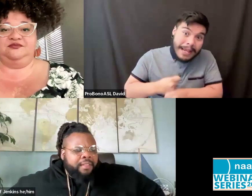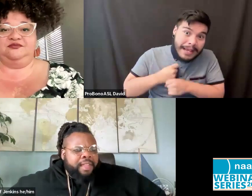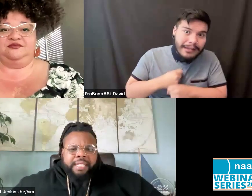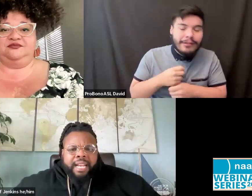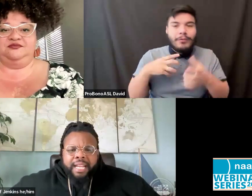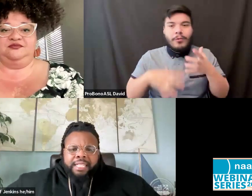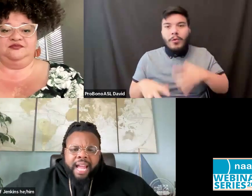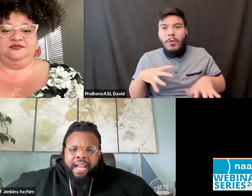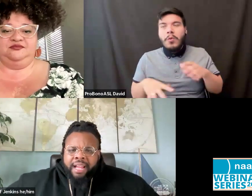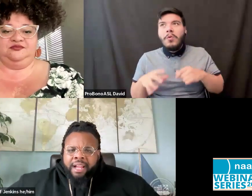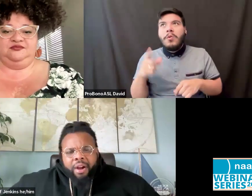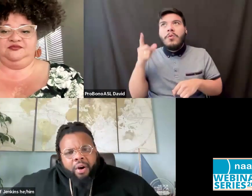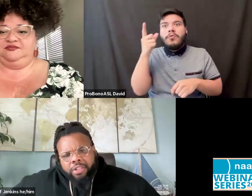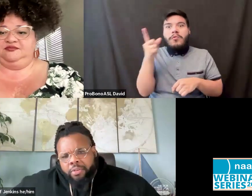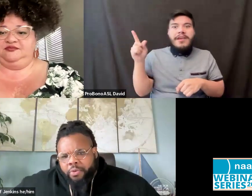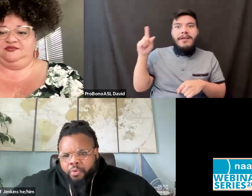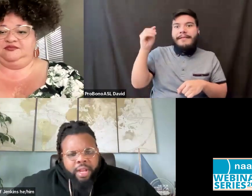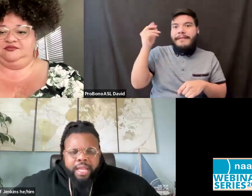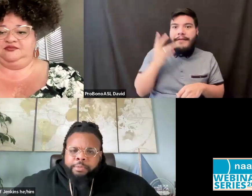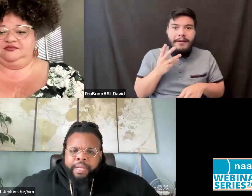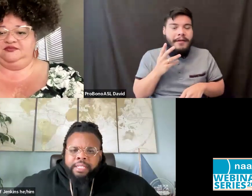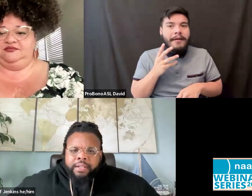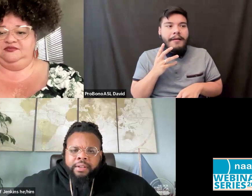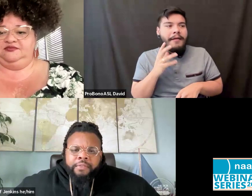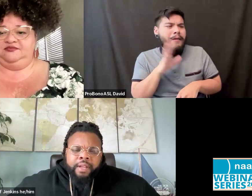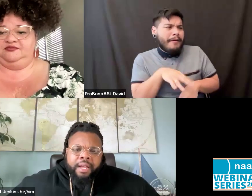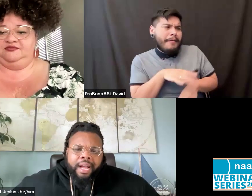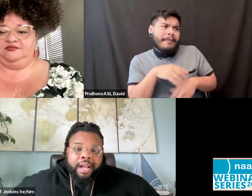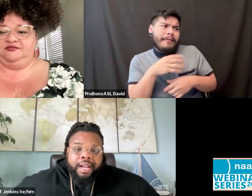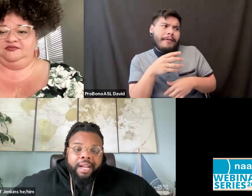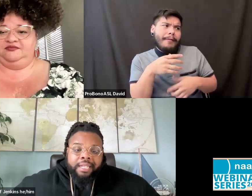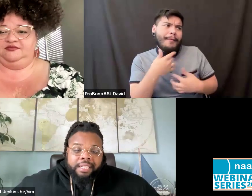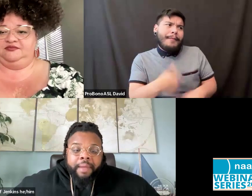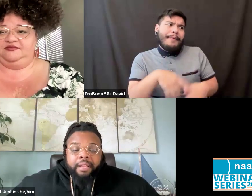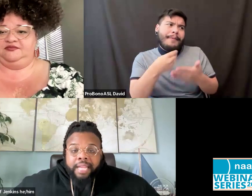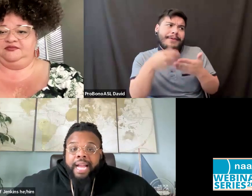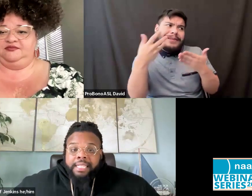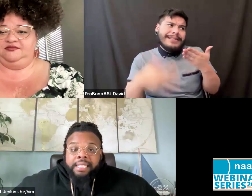they'll telling us they're always going to be really expensive to make sizes.